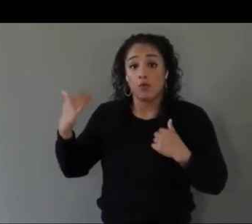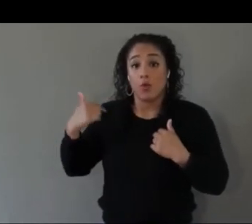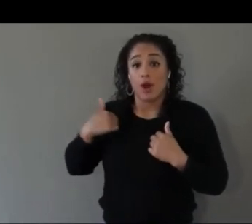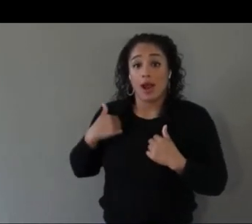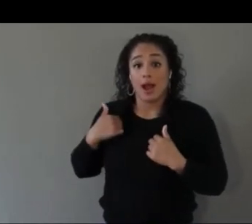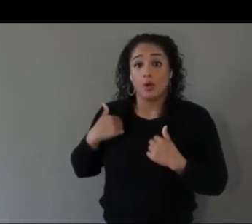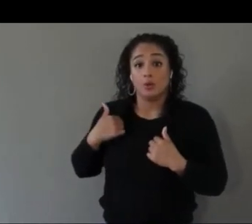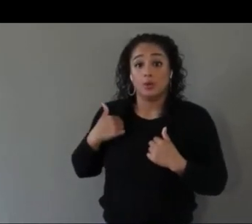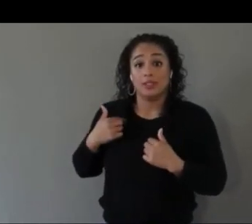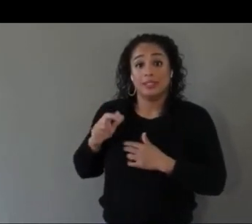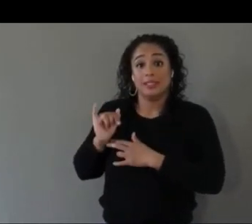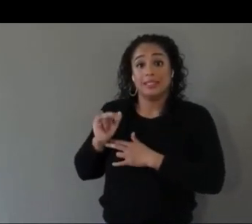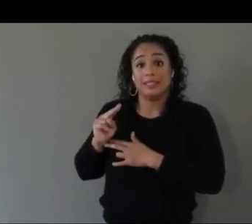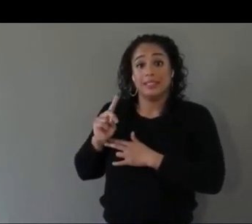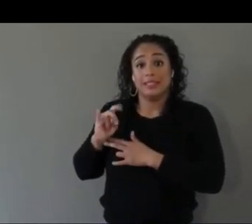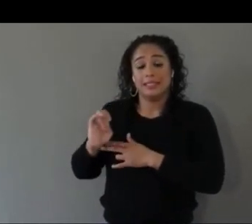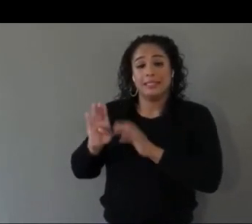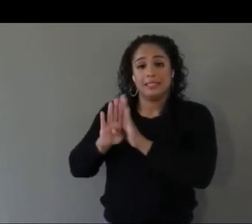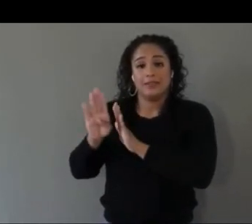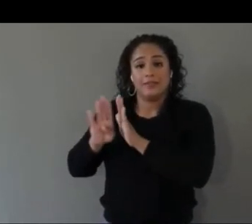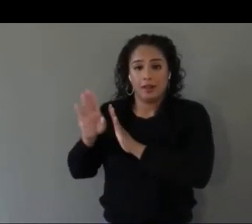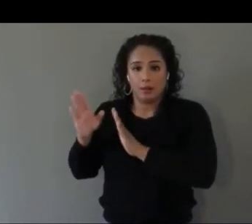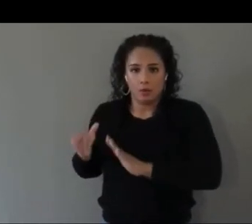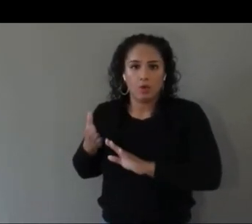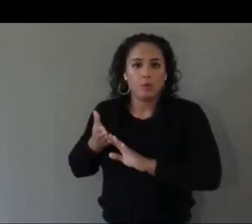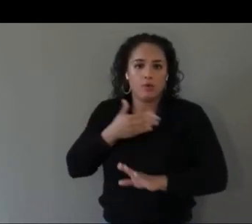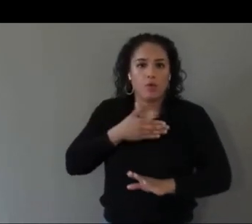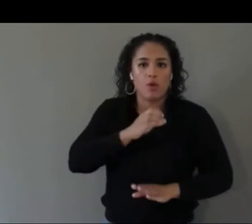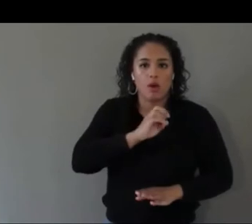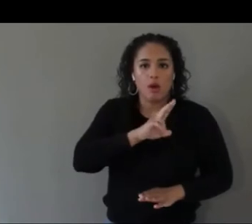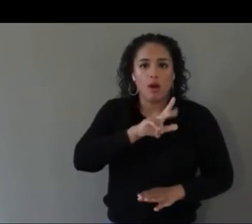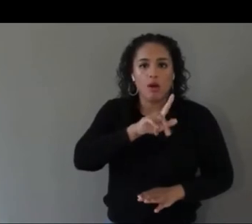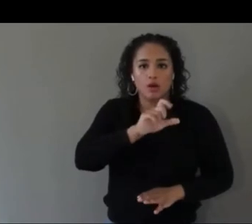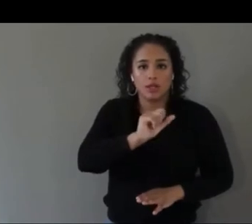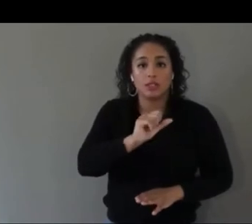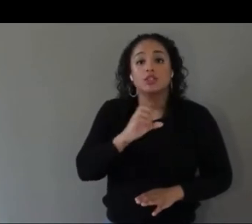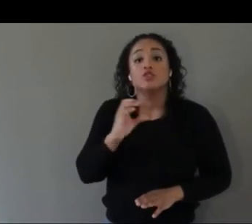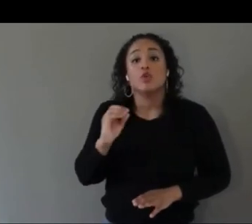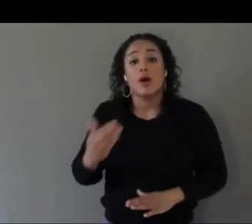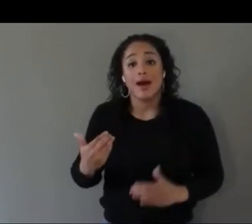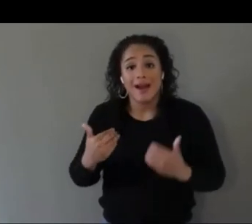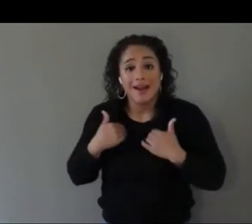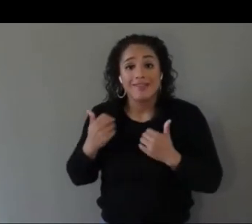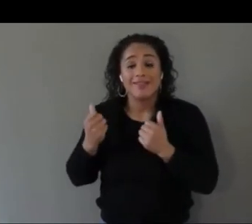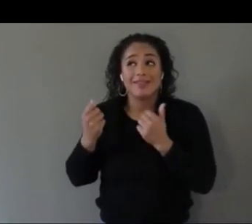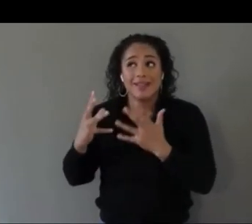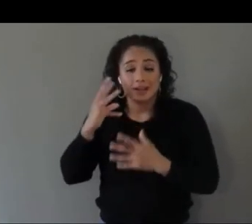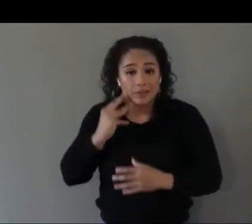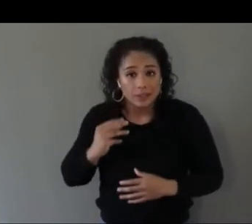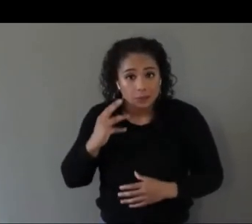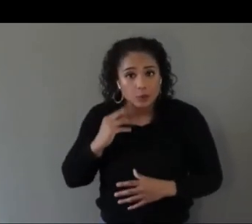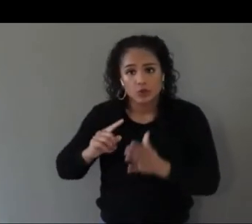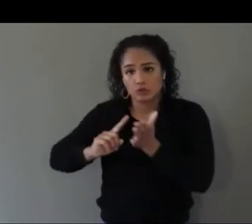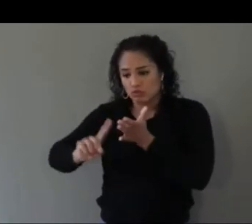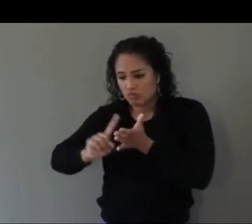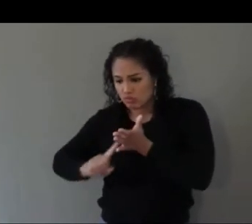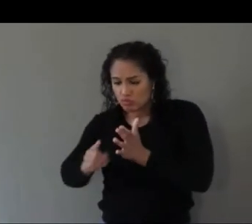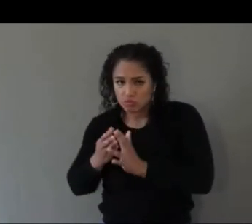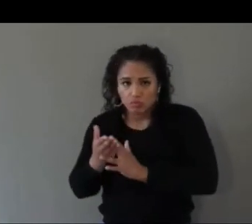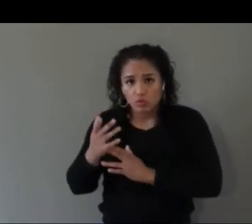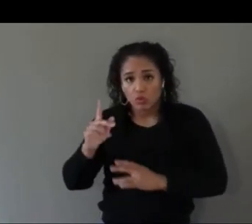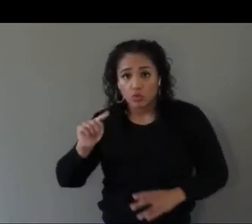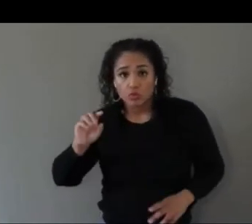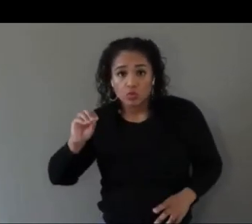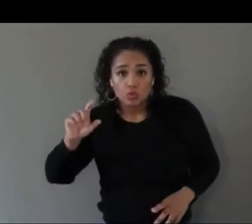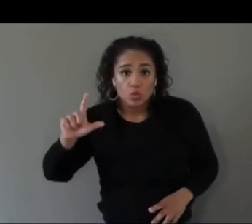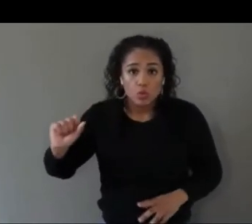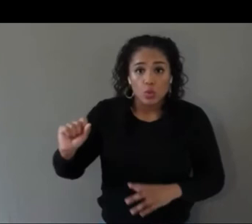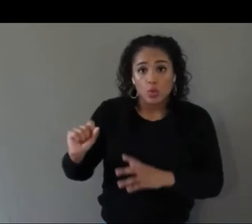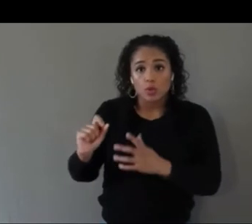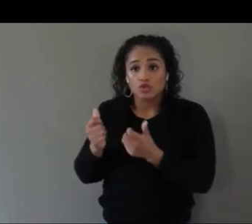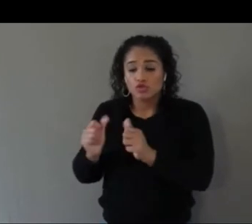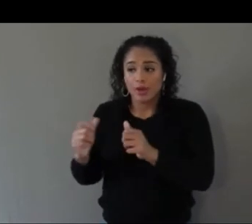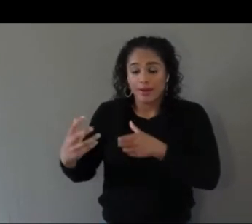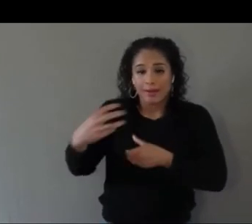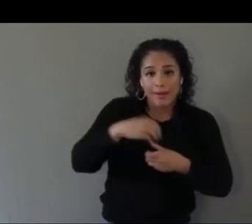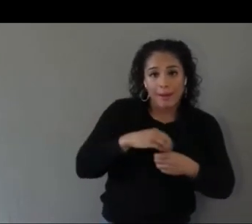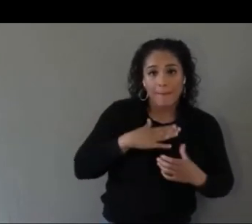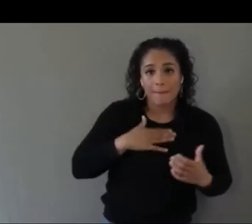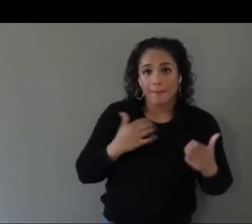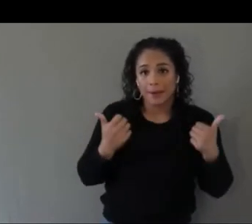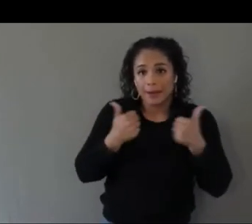I have a lot of experience with searching through the tools and plugins that platforms offer and trying to put them